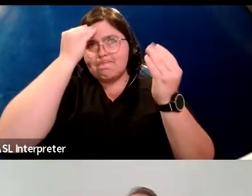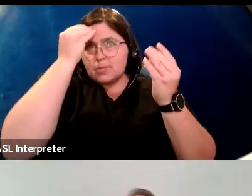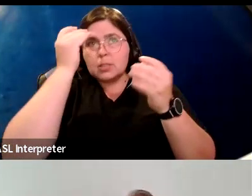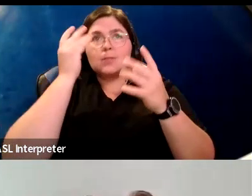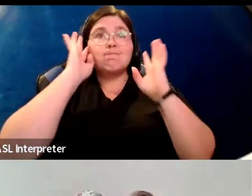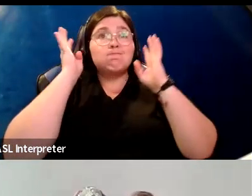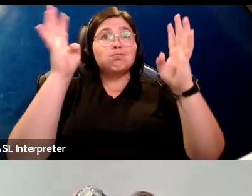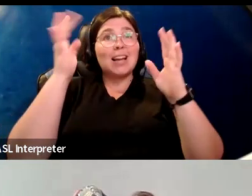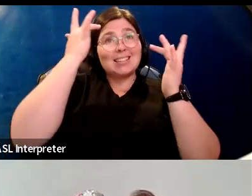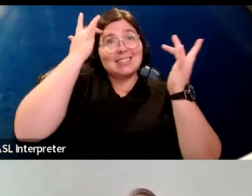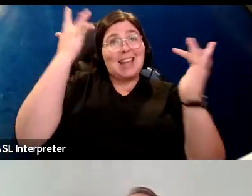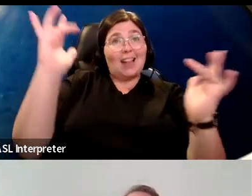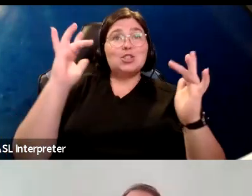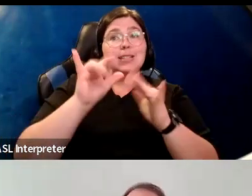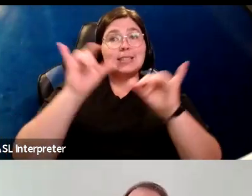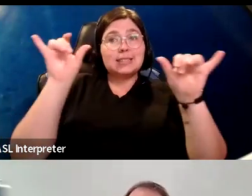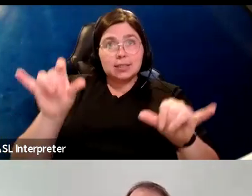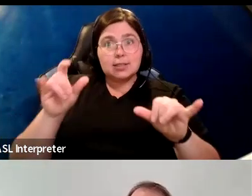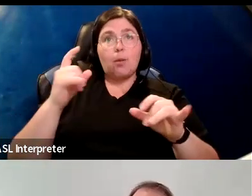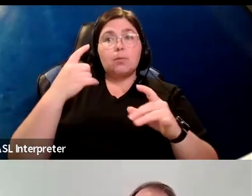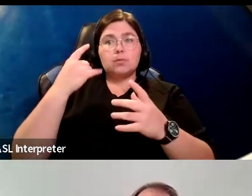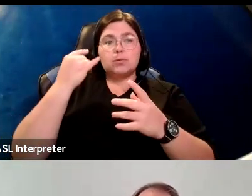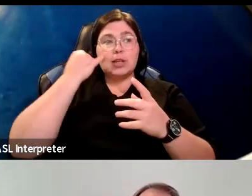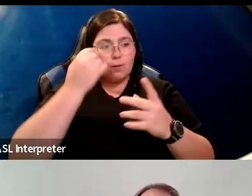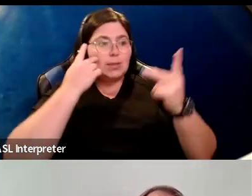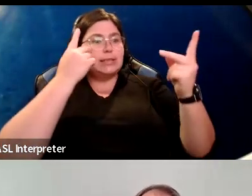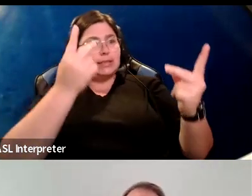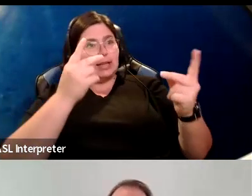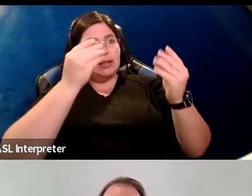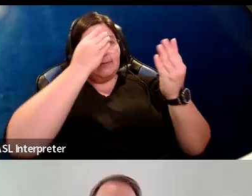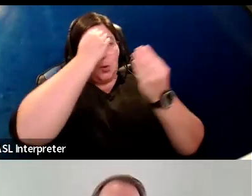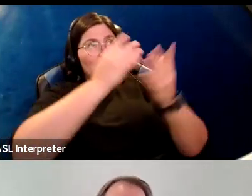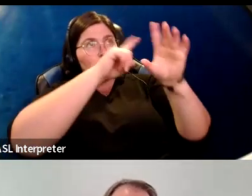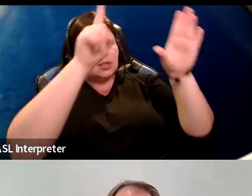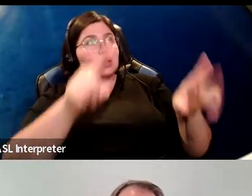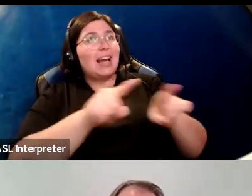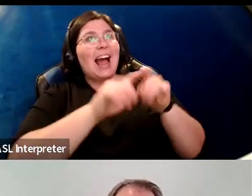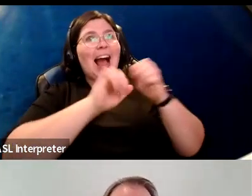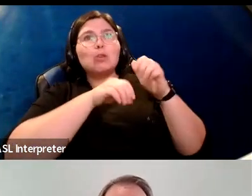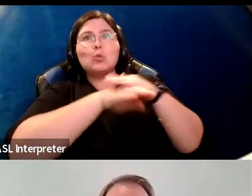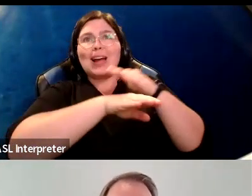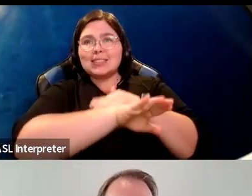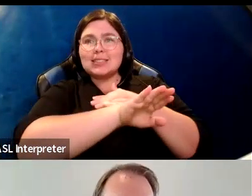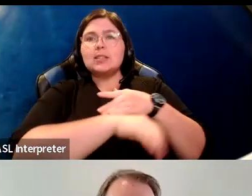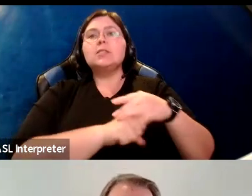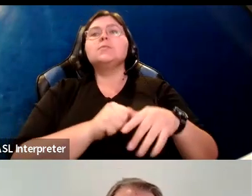to access visual information. I am mainly interested in working